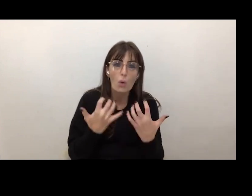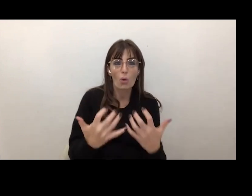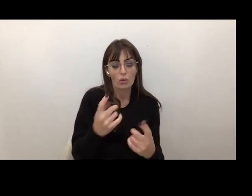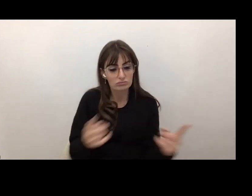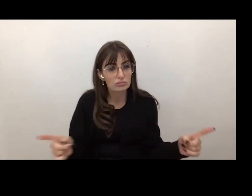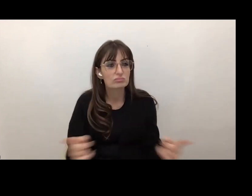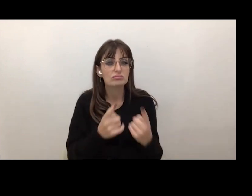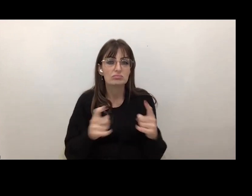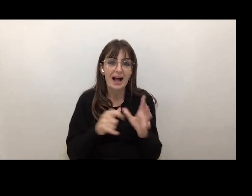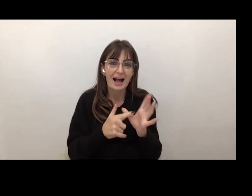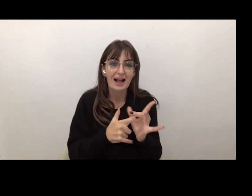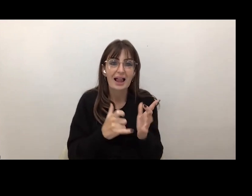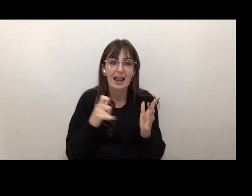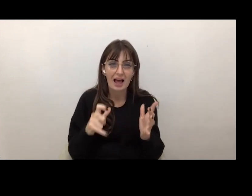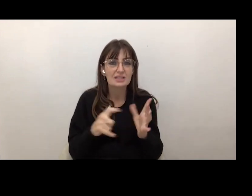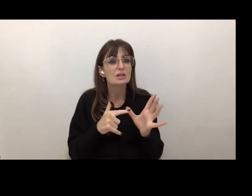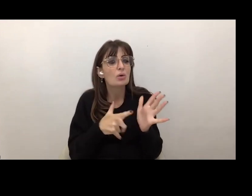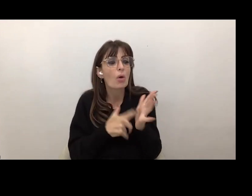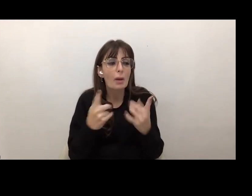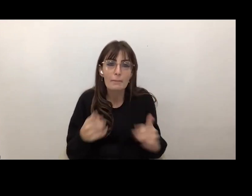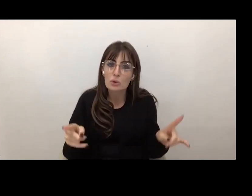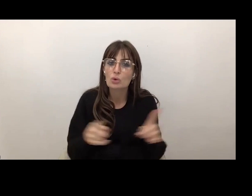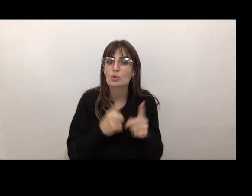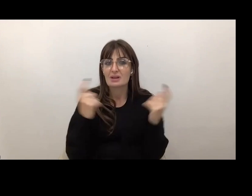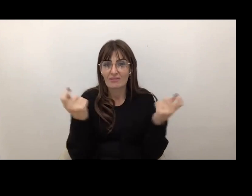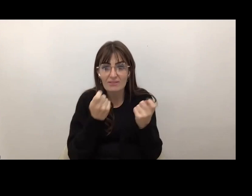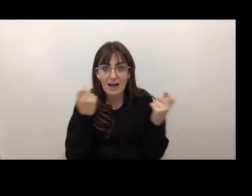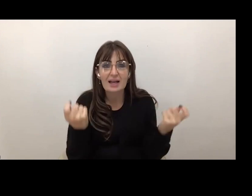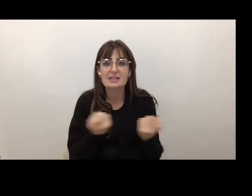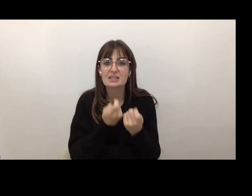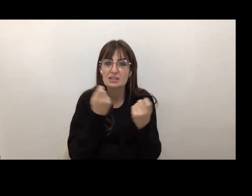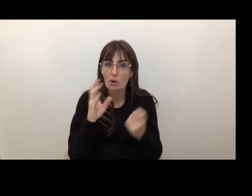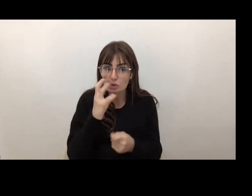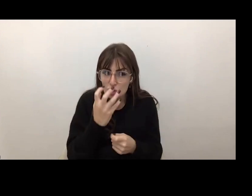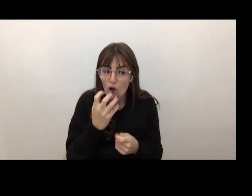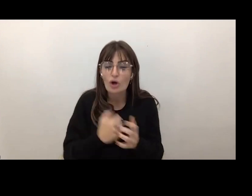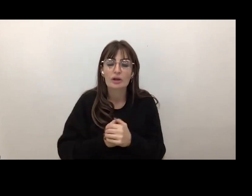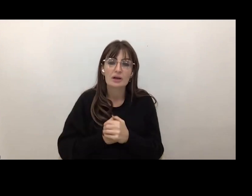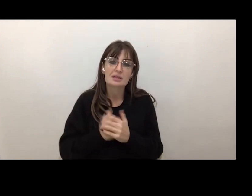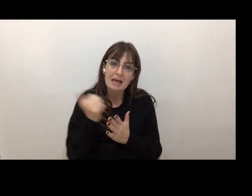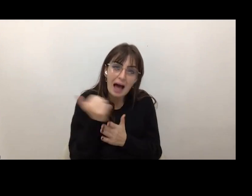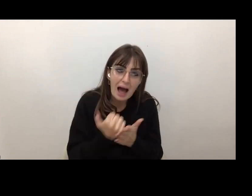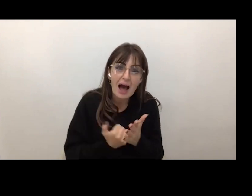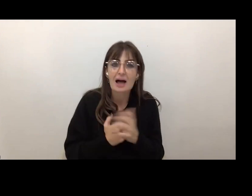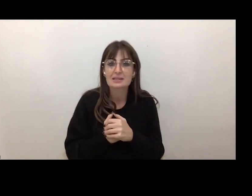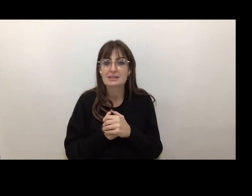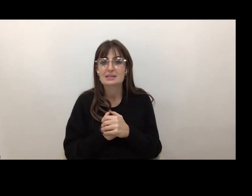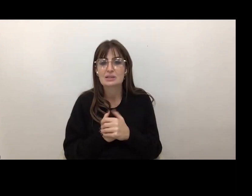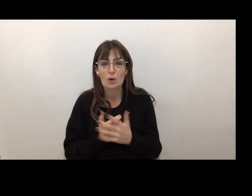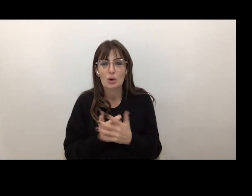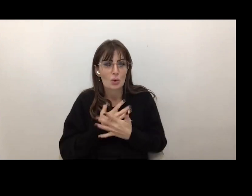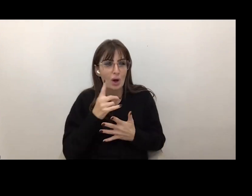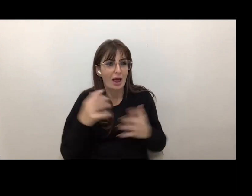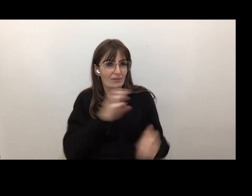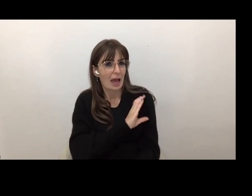which is great. Circus, lovely. Oh! I love this. Empowering old people to live a creative